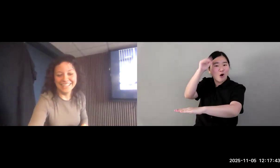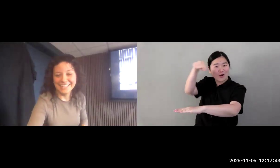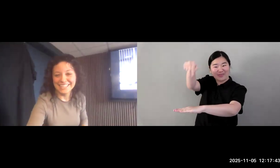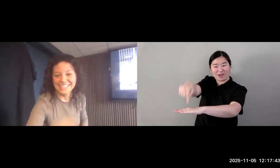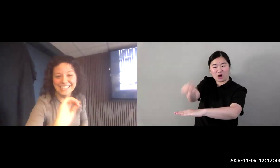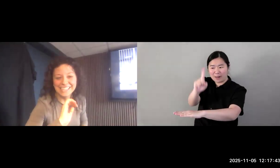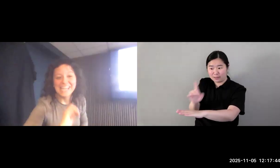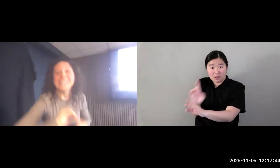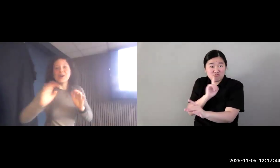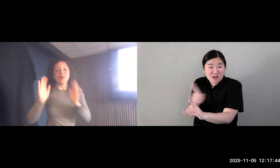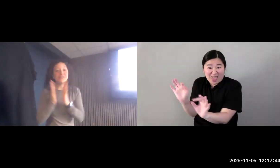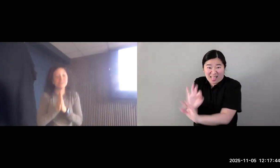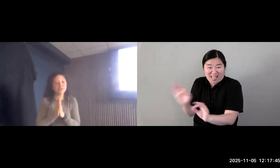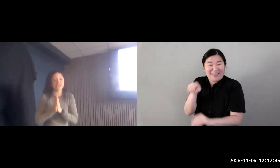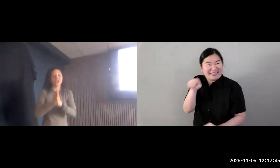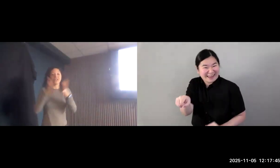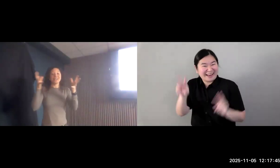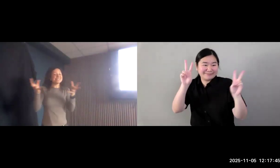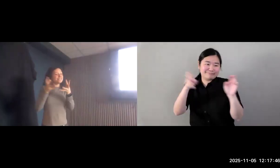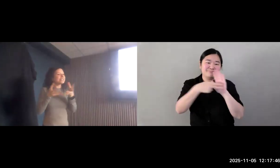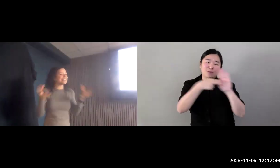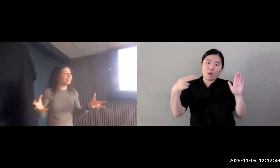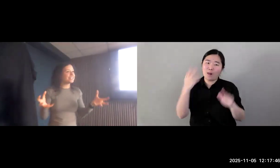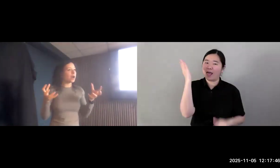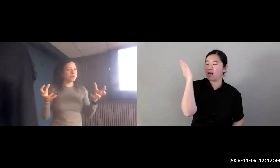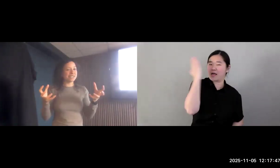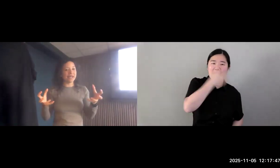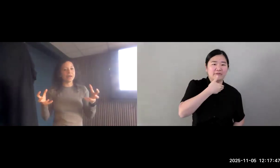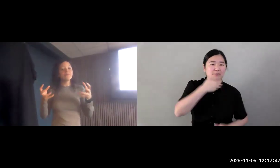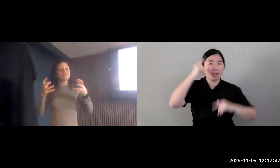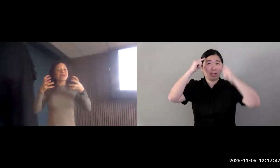So, invisible surrogate. It's not a sign type per se.